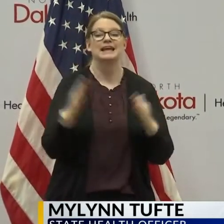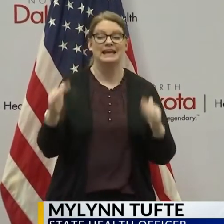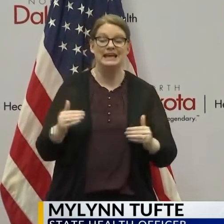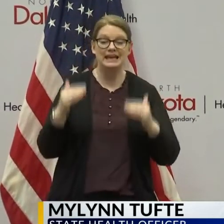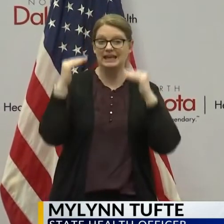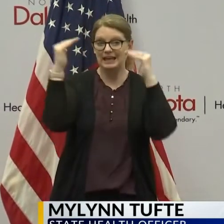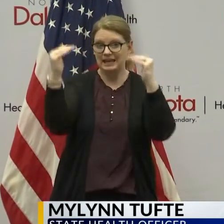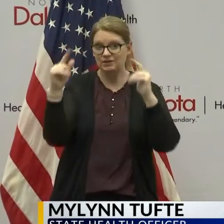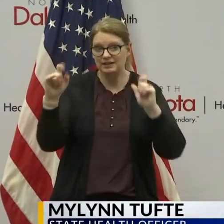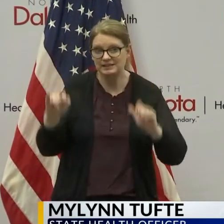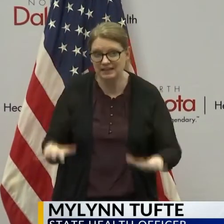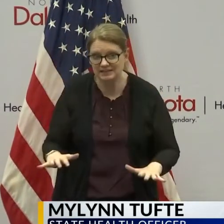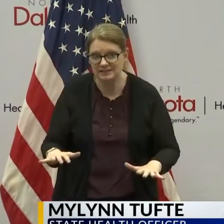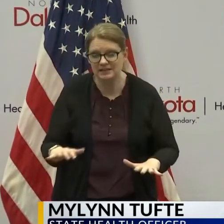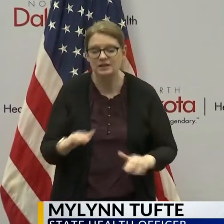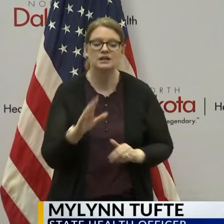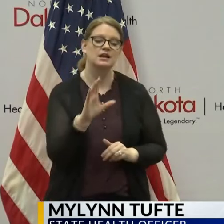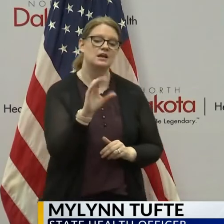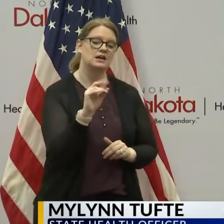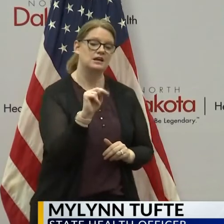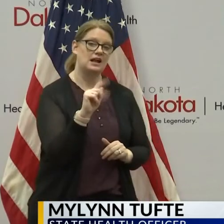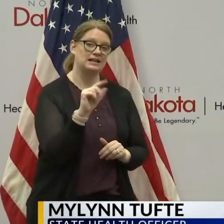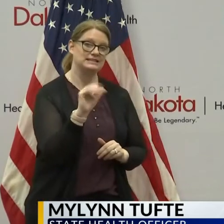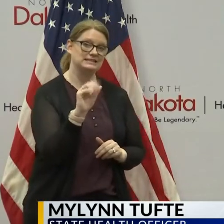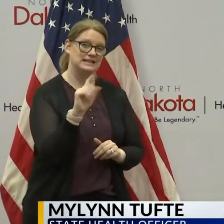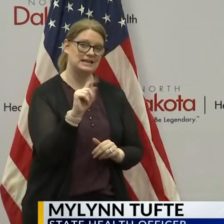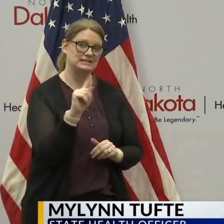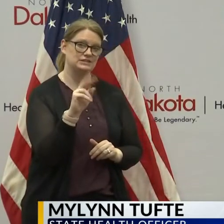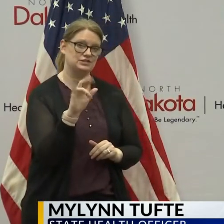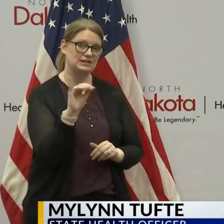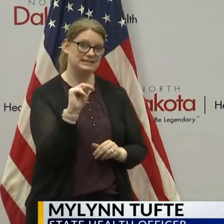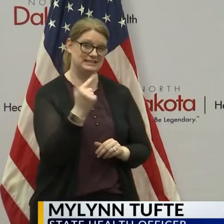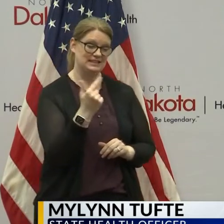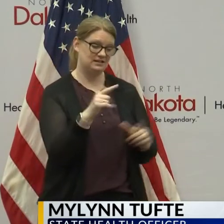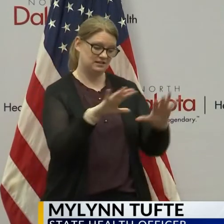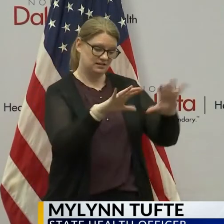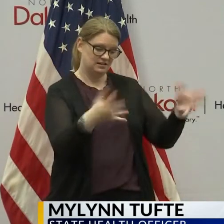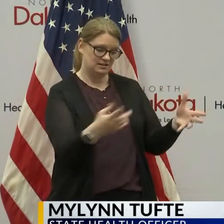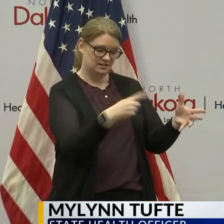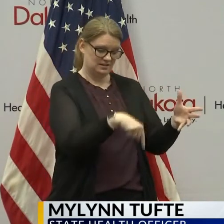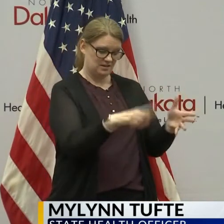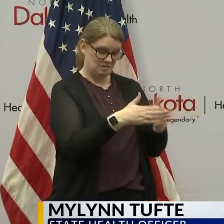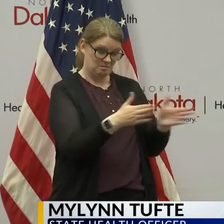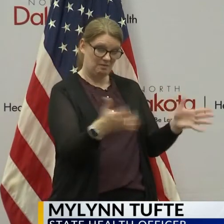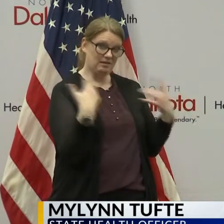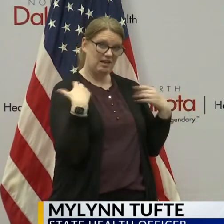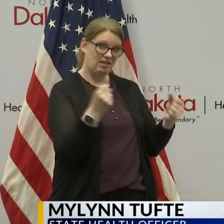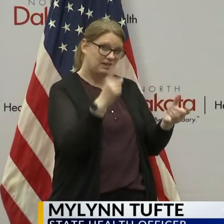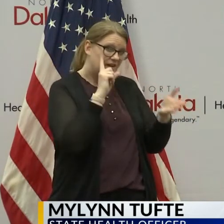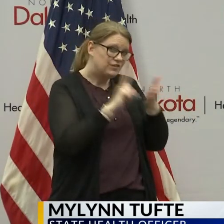THANK YOU GOVERNOR. IN Q2 ALL OF THE PUBLIC HEALTH WORKERS AND NURSES THAT WE ARE CELEBRATING TODAY. IN CONCERT WITH TESTING WE NEED